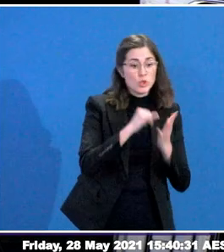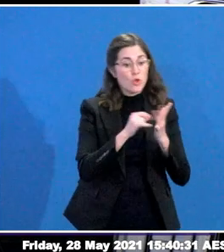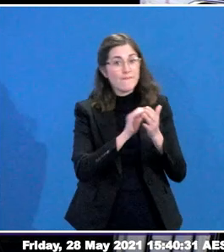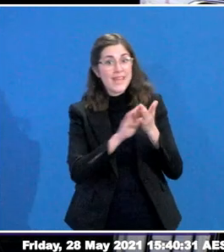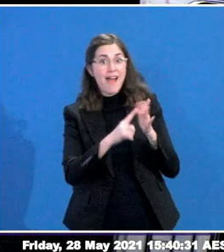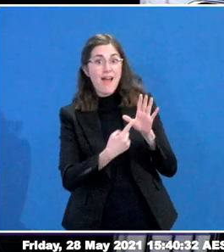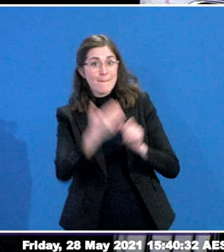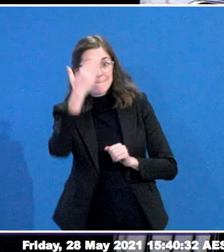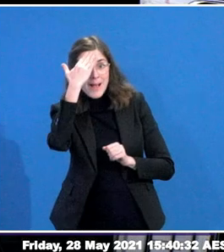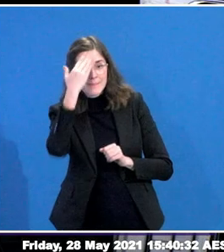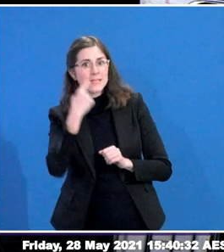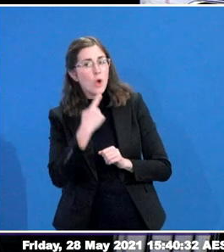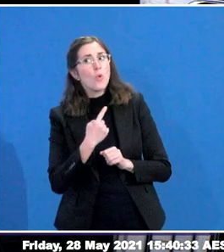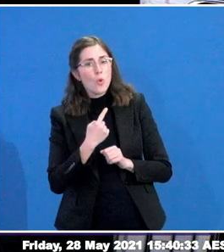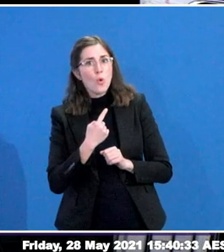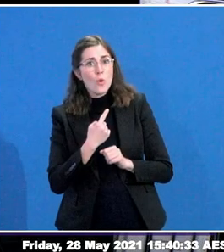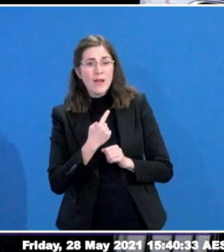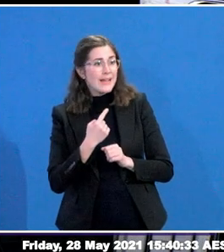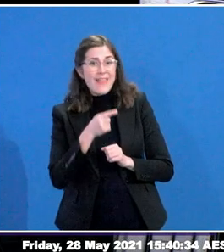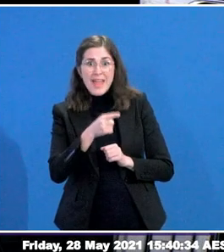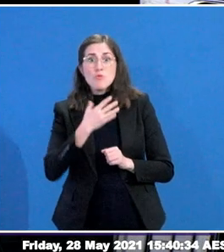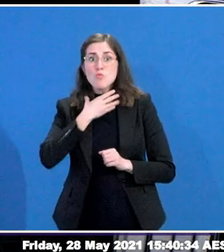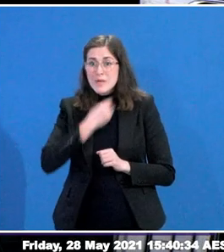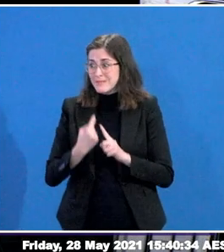difficulty the criminal justice has experienced in dealing with criminal